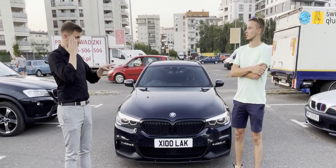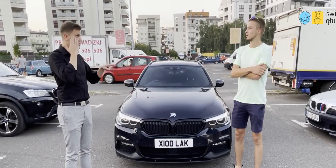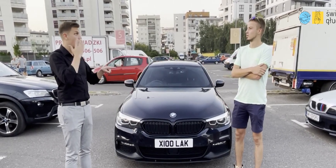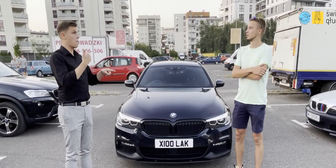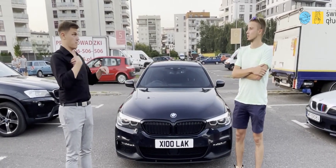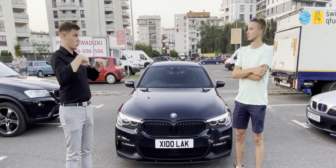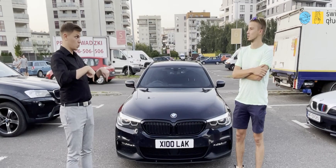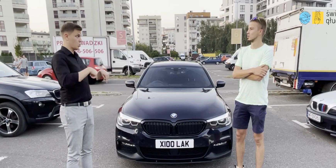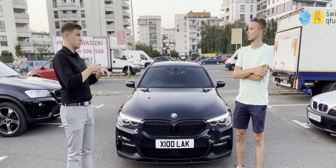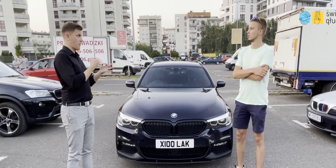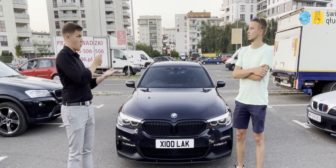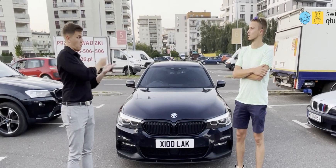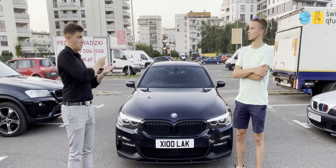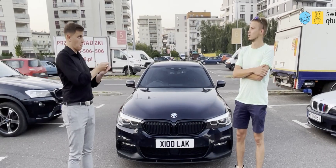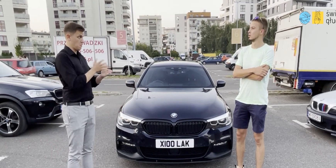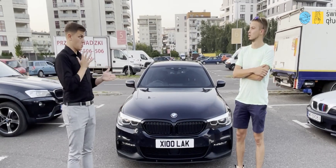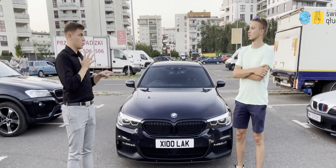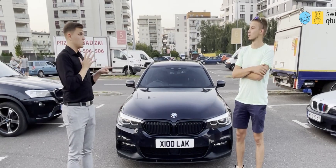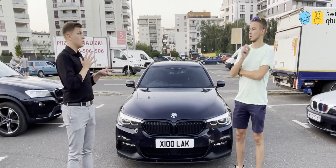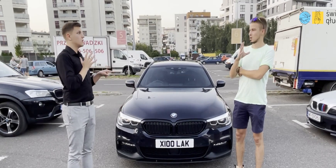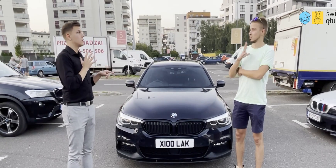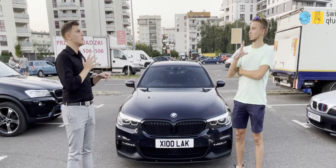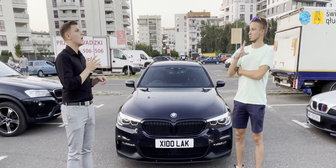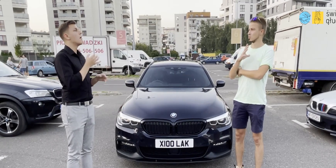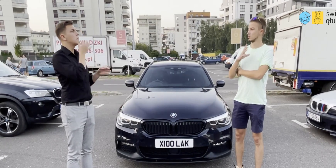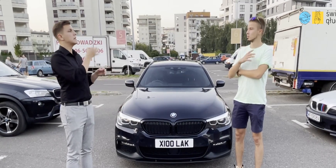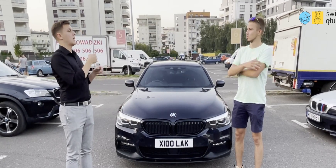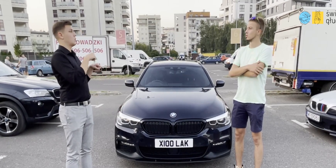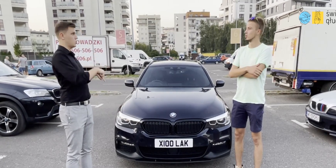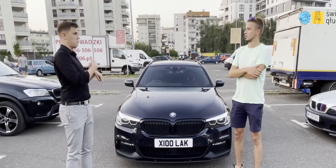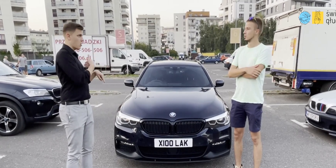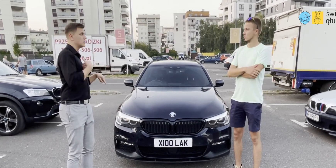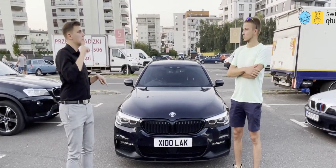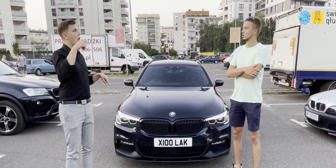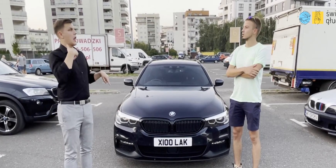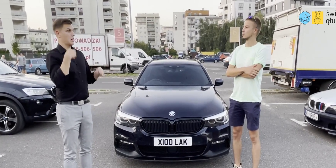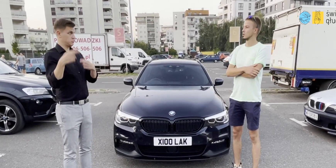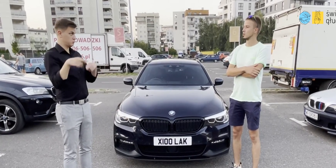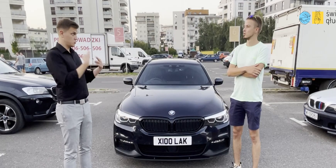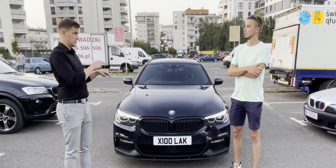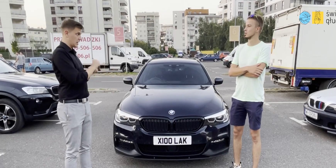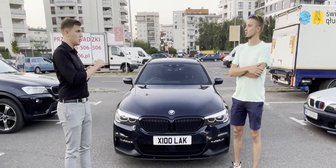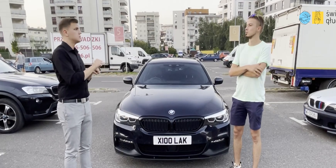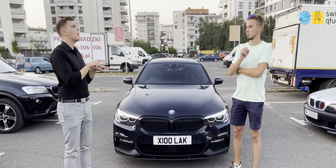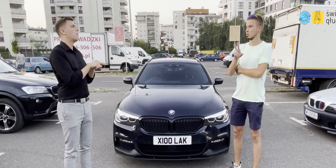Łódź, have you had the pleasure to buy a car? [G] Yes... [K] OK! So I have a question, what is the difference